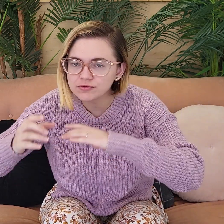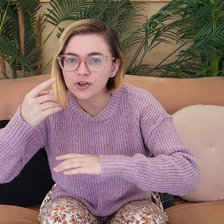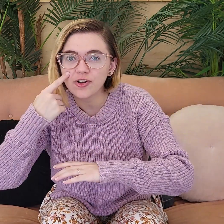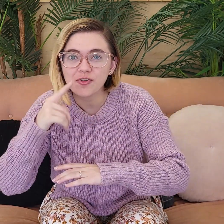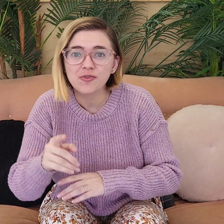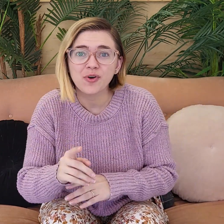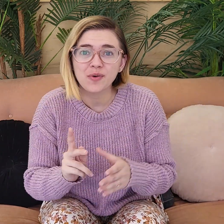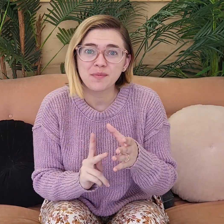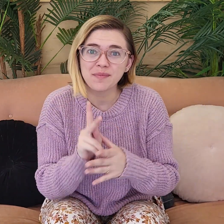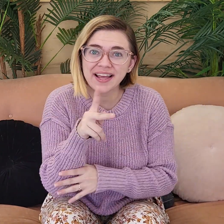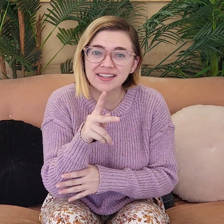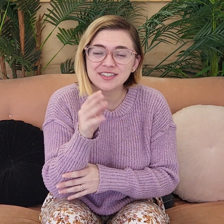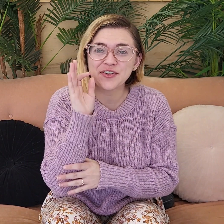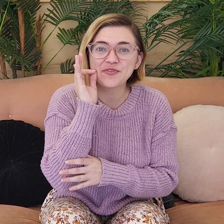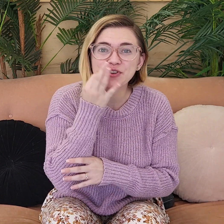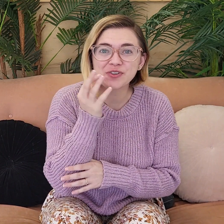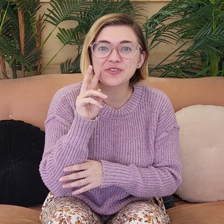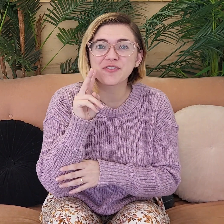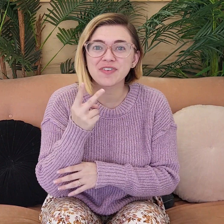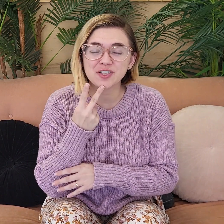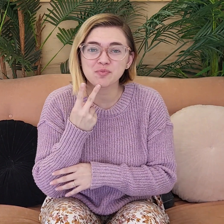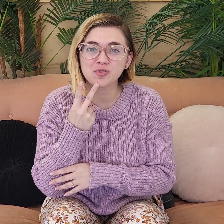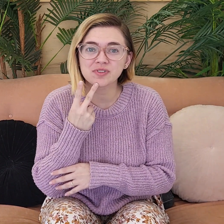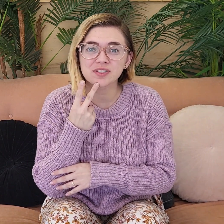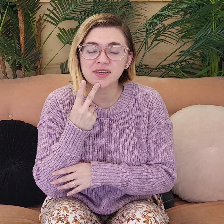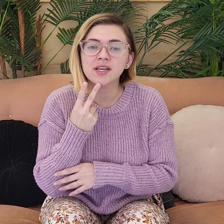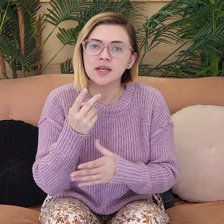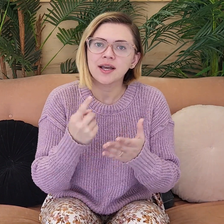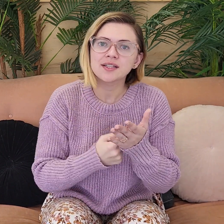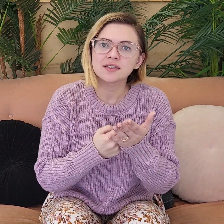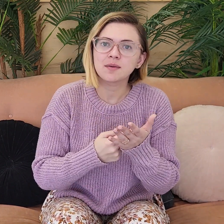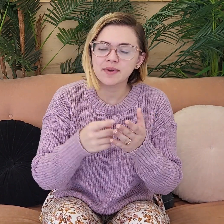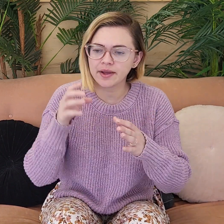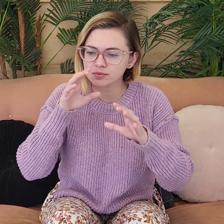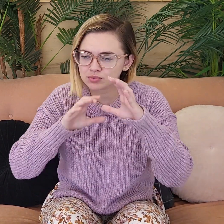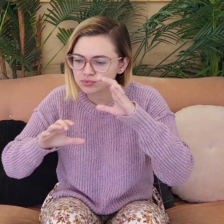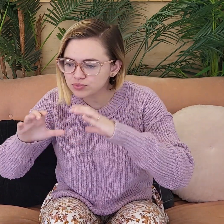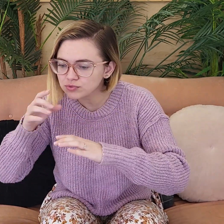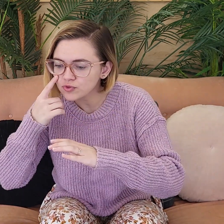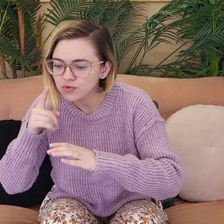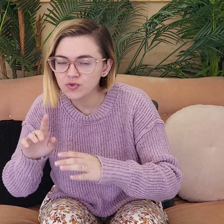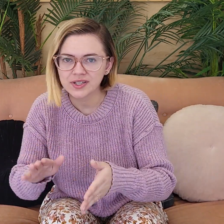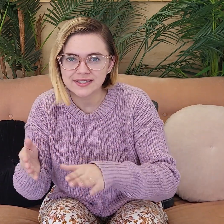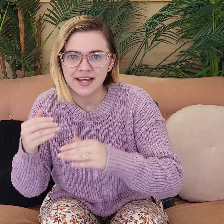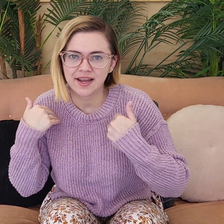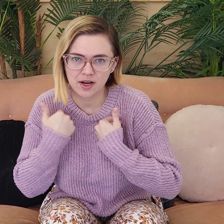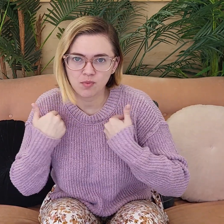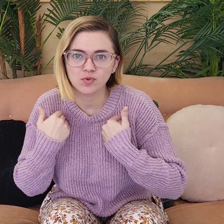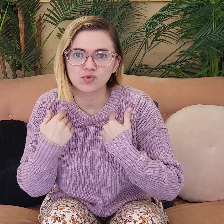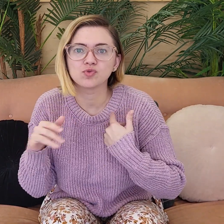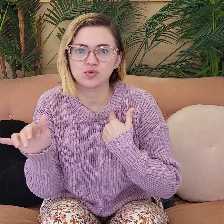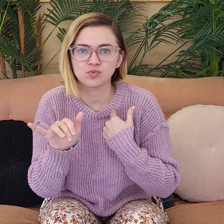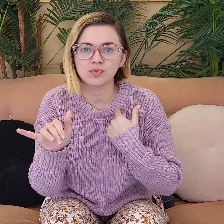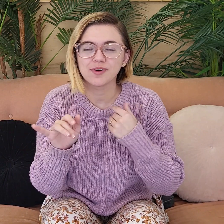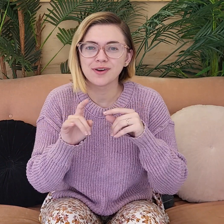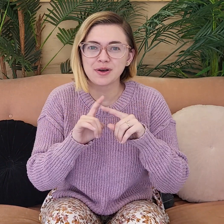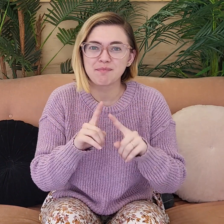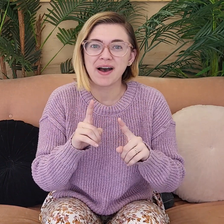It was for scavenging for plants, for fruits and vegetables and sometimes scavenging for dead animals too.